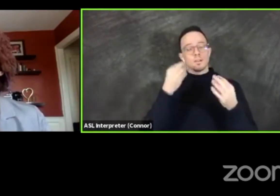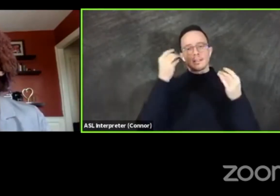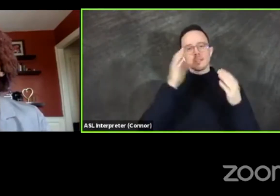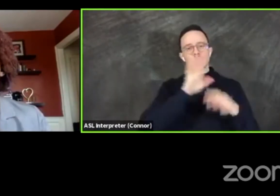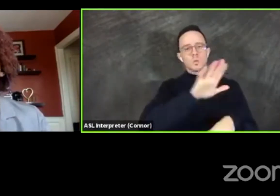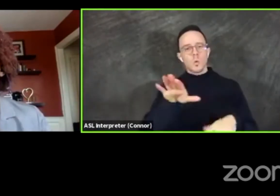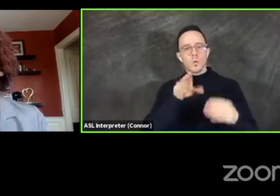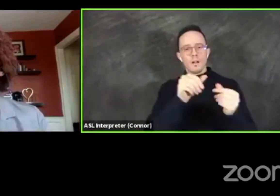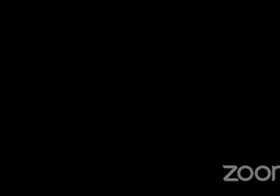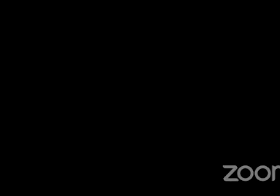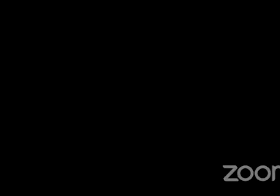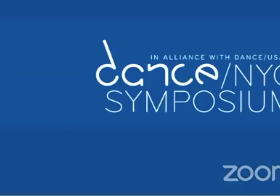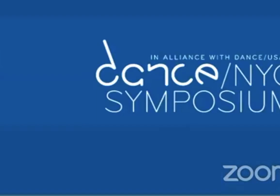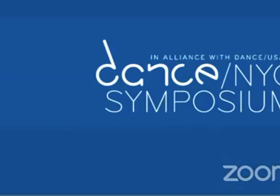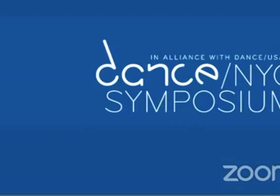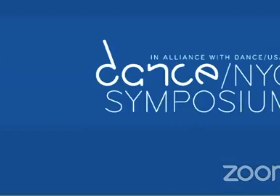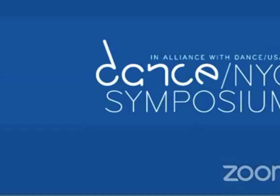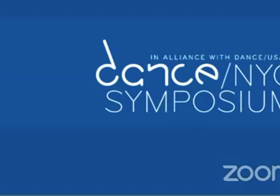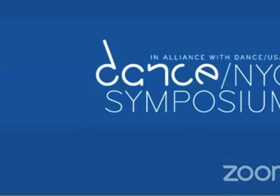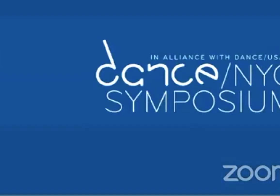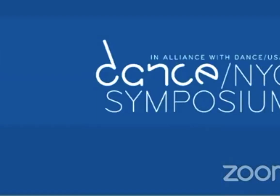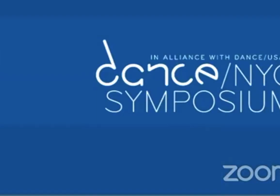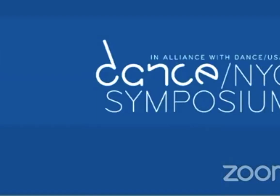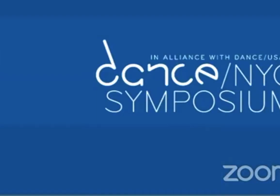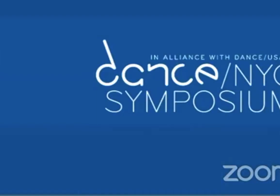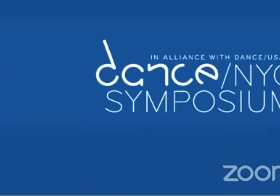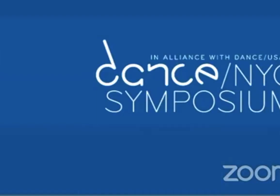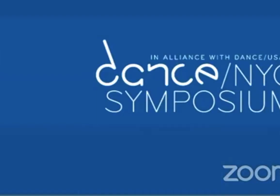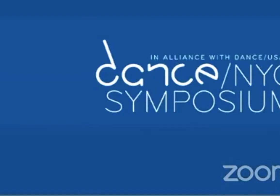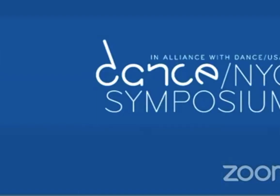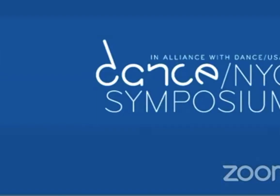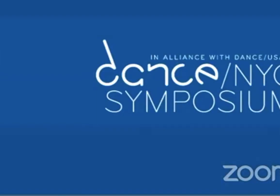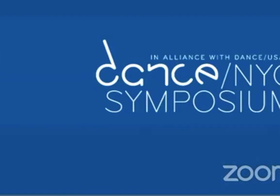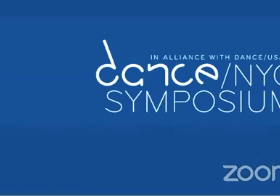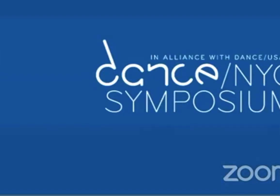REPARATIONS, YOU CAN BEGIN TO MAKE TODAY, LET'S TAKE A MOMENT OF SILENCE...